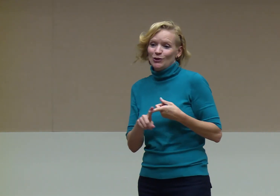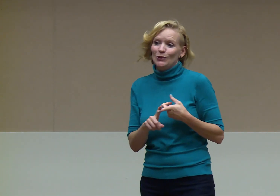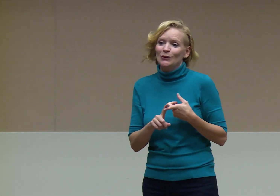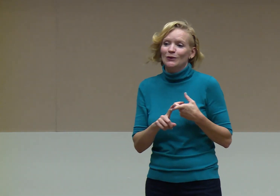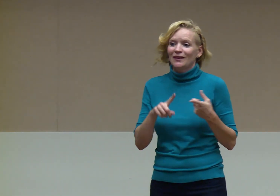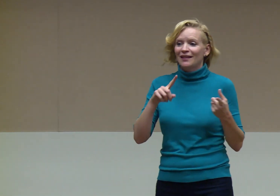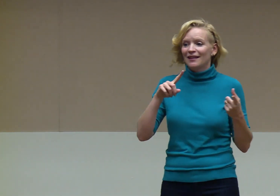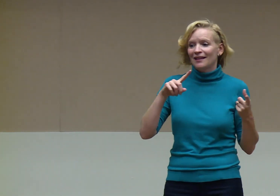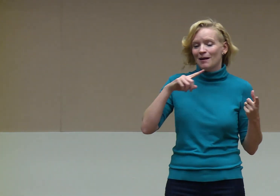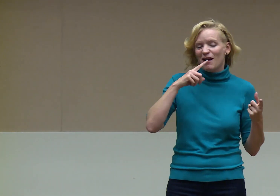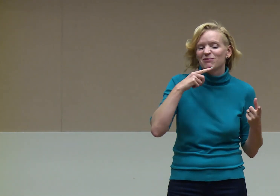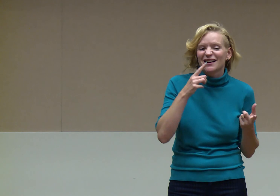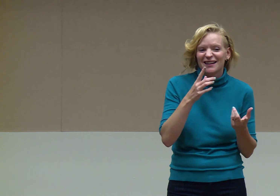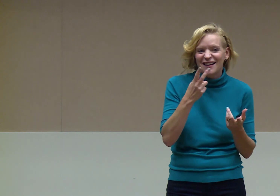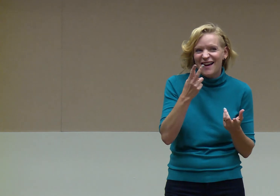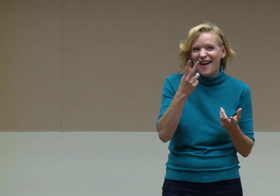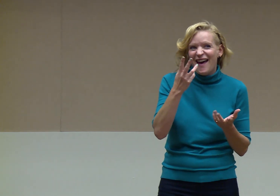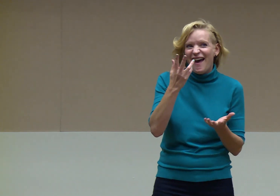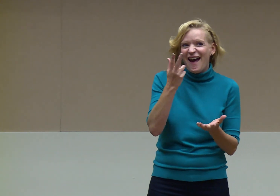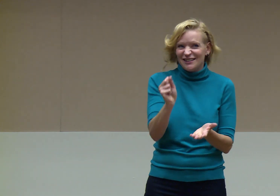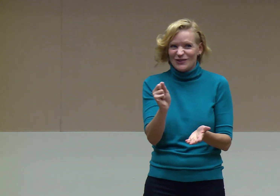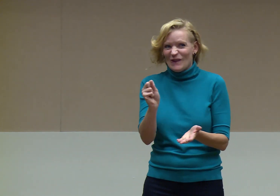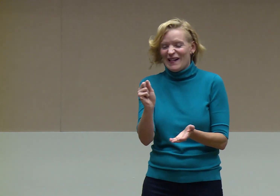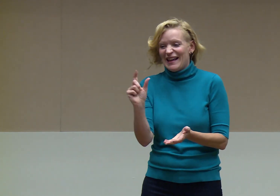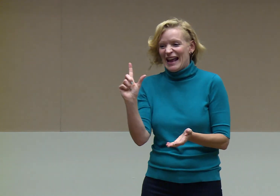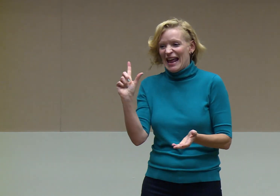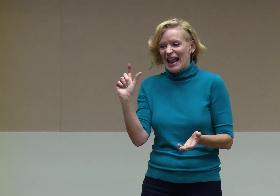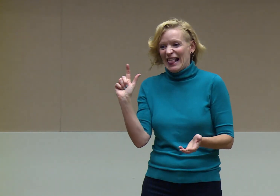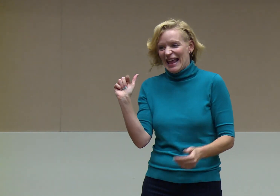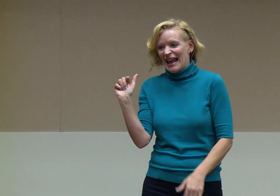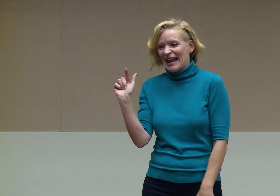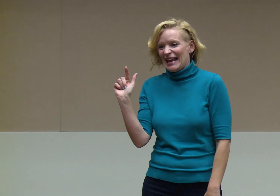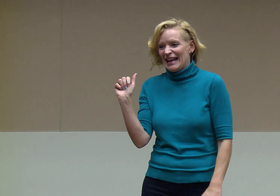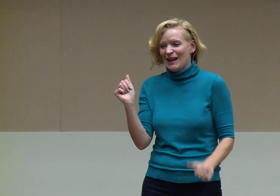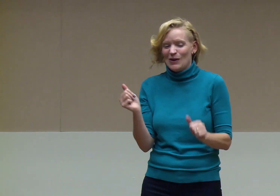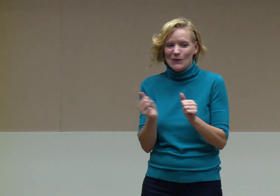So then I went over to a public high school in L.A.